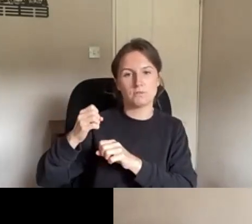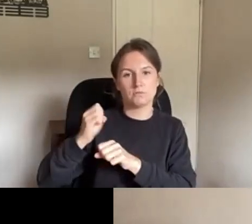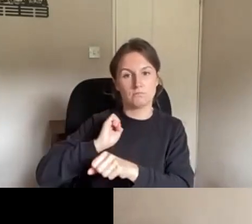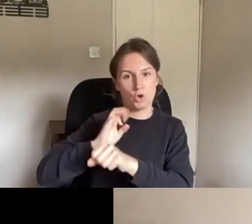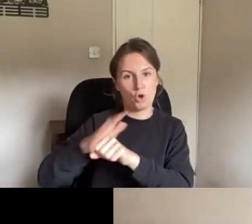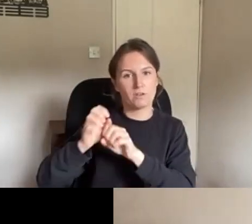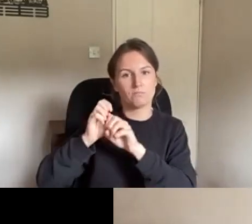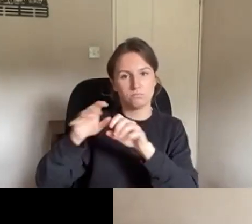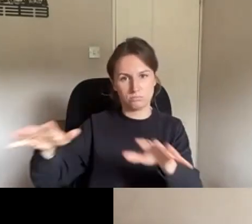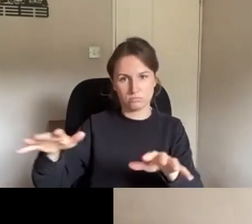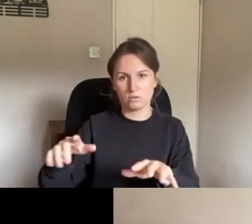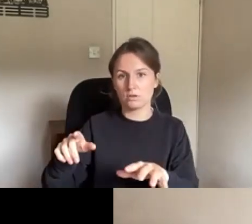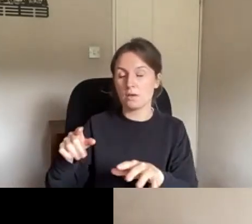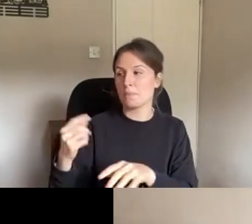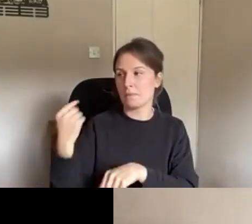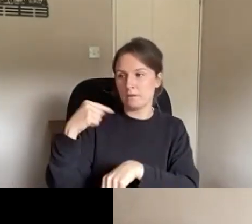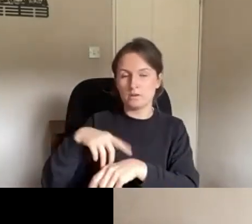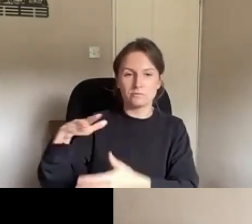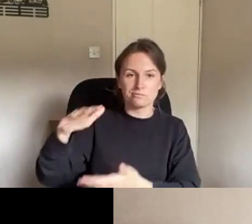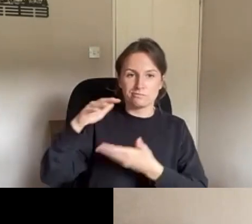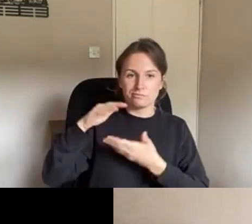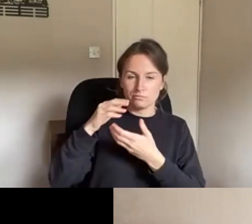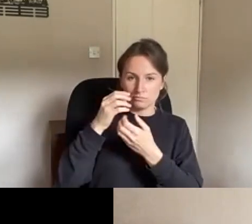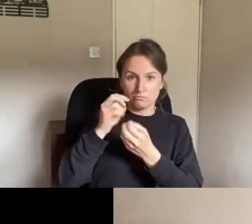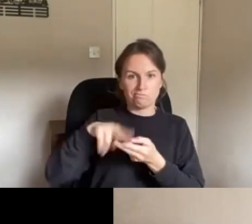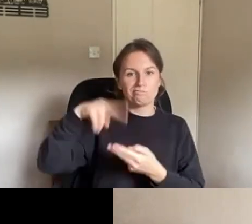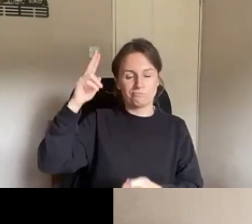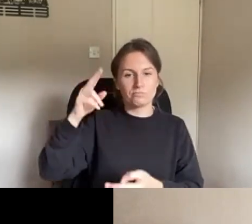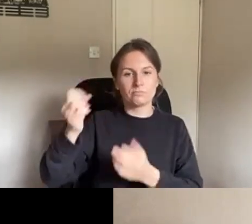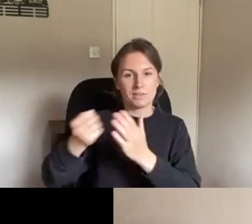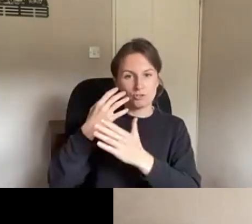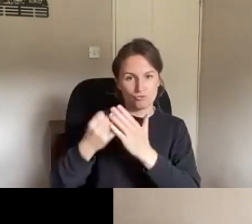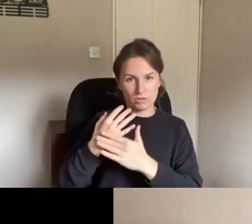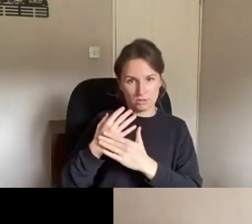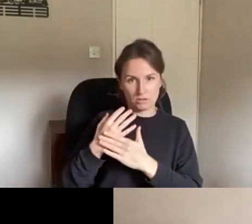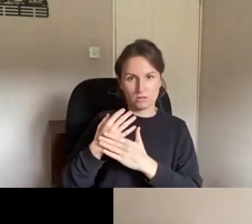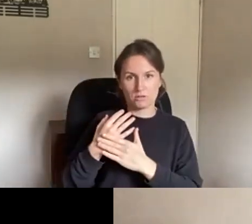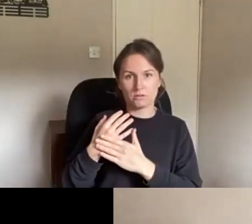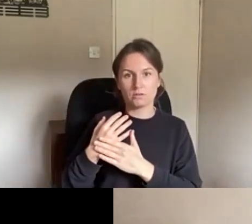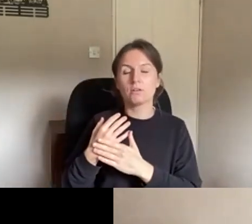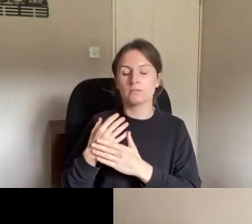We received quite a high number of entries and then in 2023, we received a little bit less.